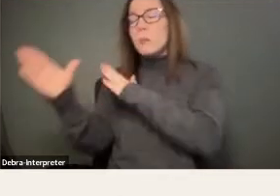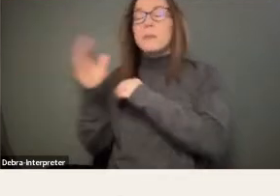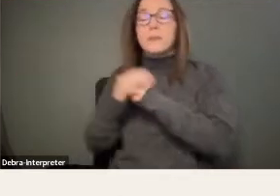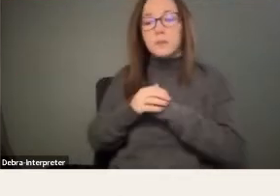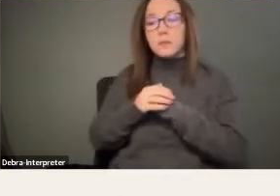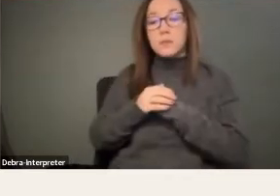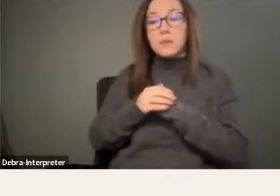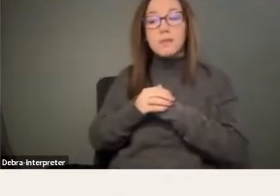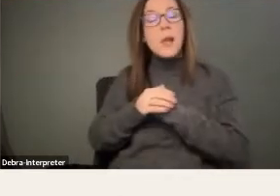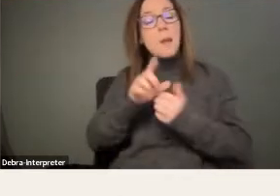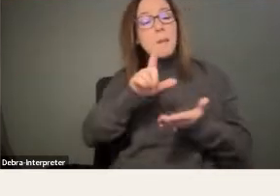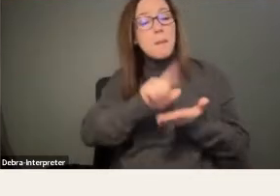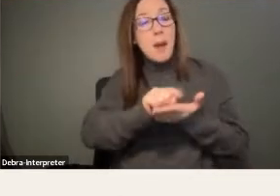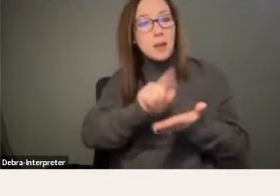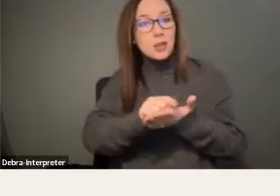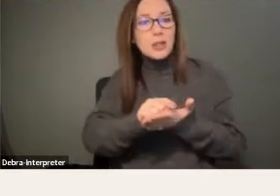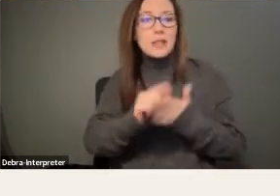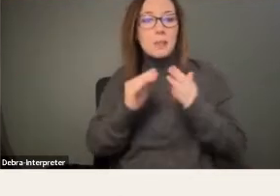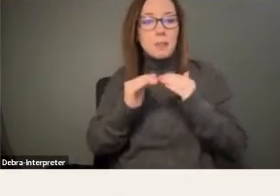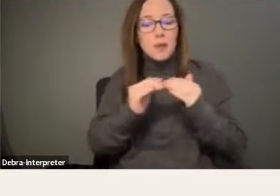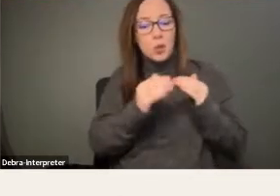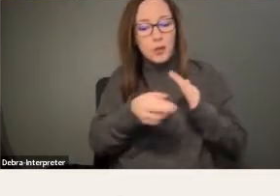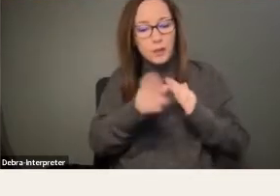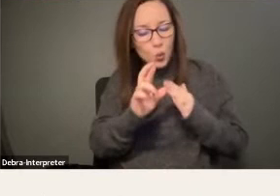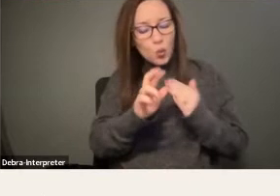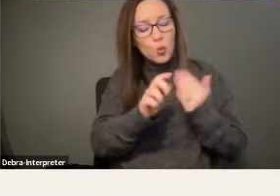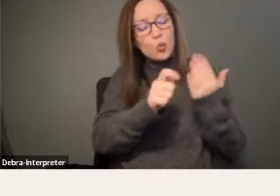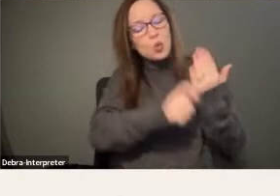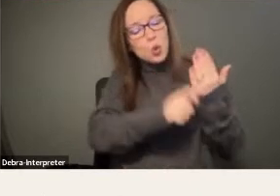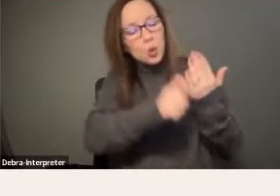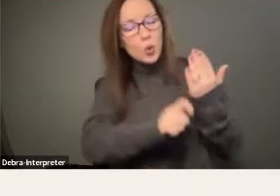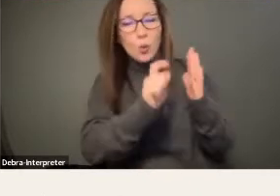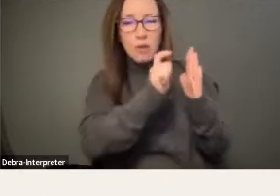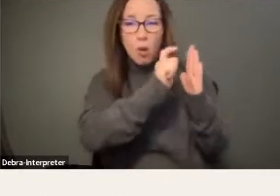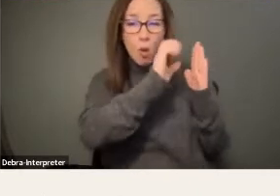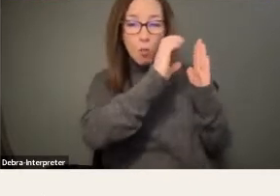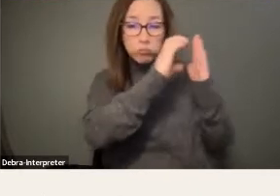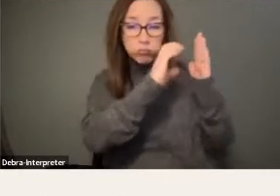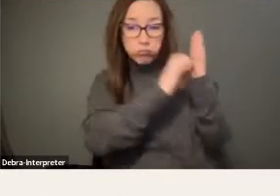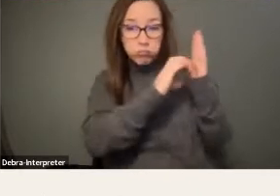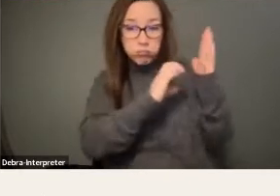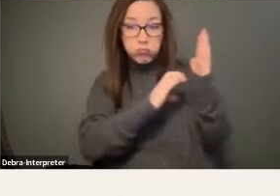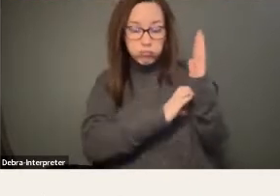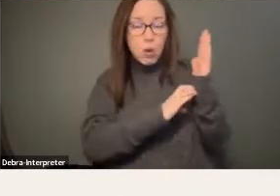part of AGRICOLA is that we look at all sorts of publishing, mostly peer reviewed journals and other